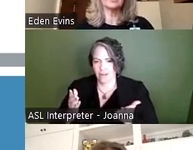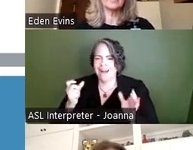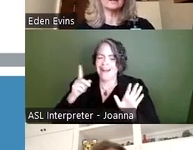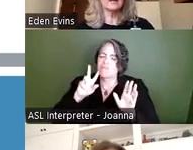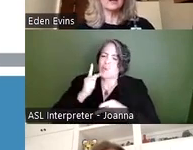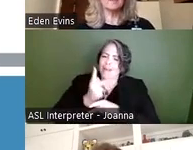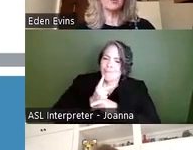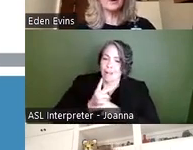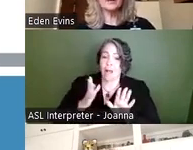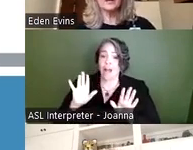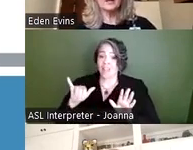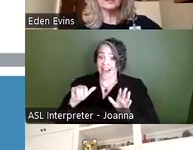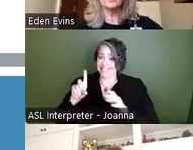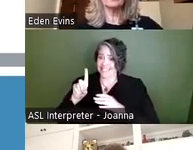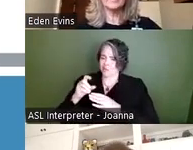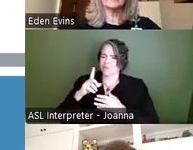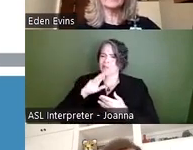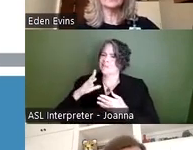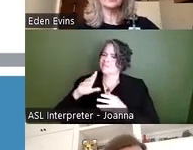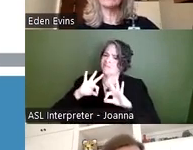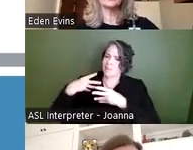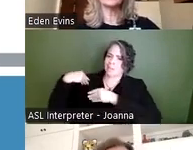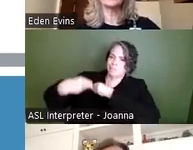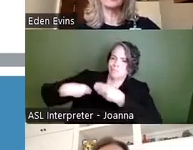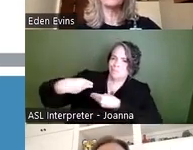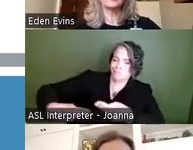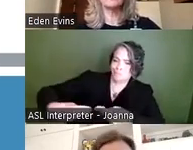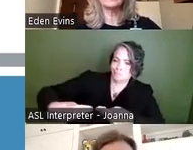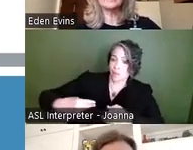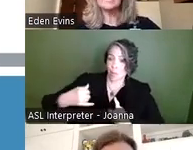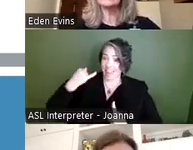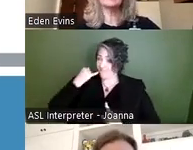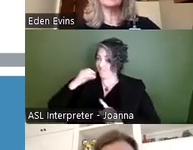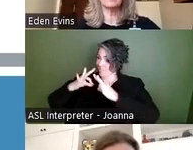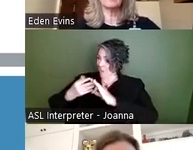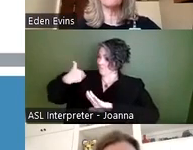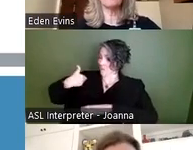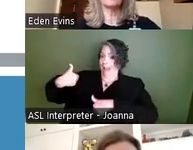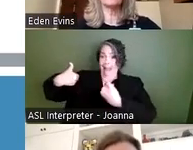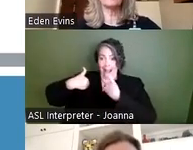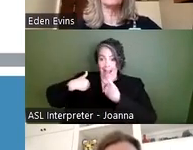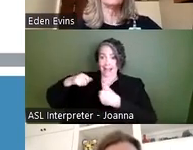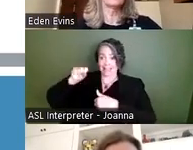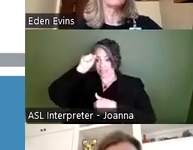genetic component, you know, letting the next generation know that they really can't afford to